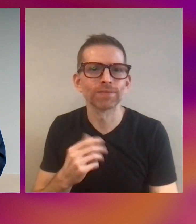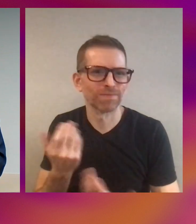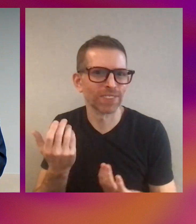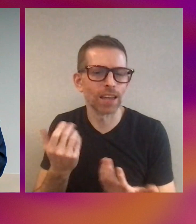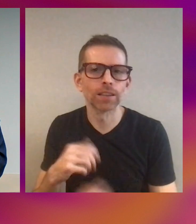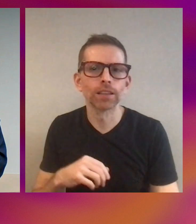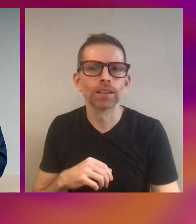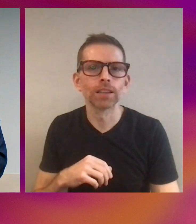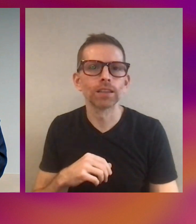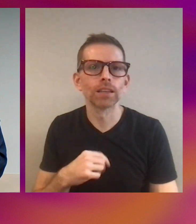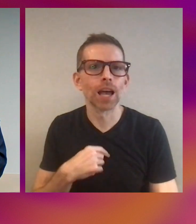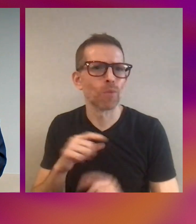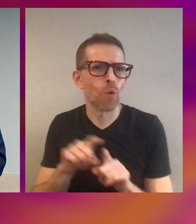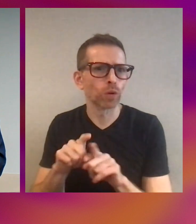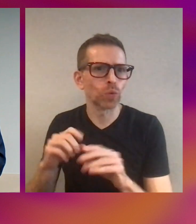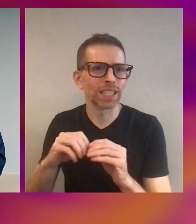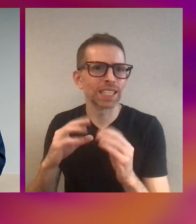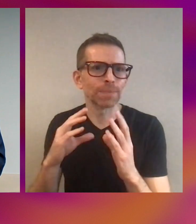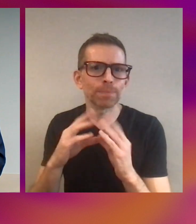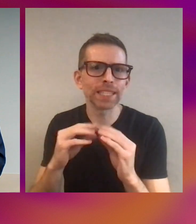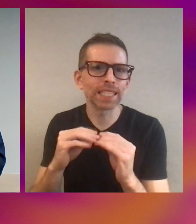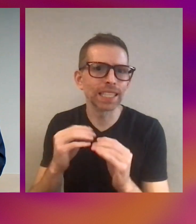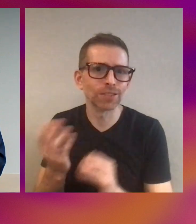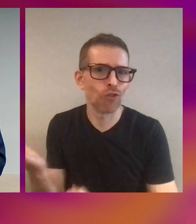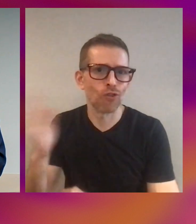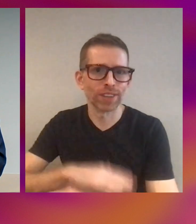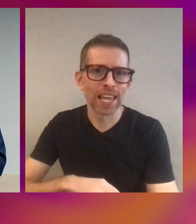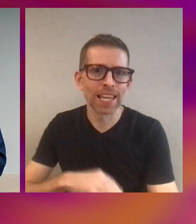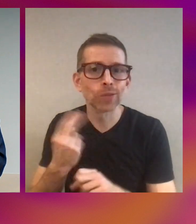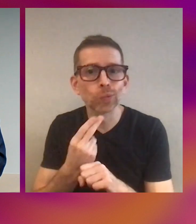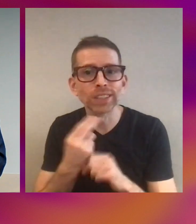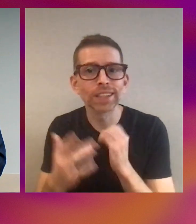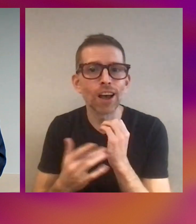I'm also in meetings using technology that isn't perfect,